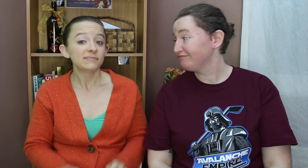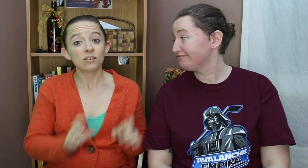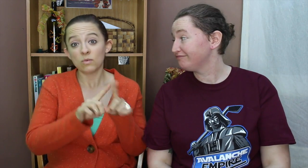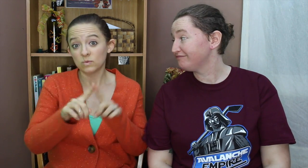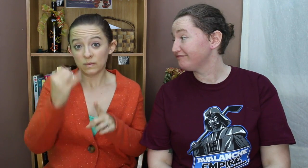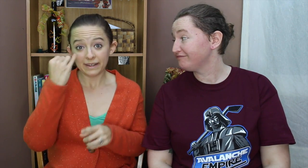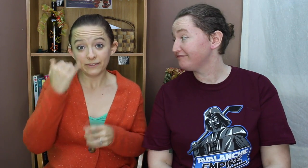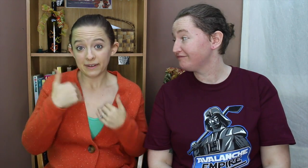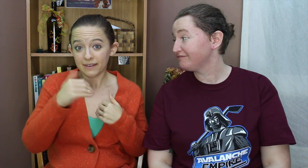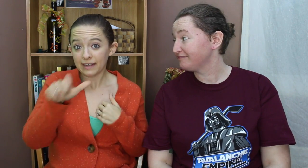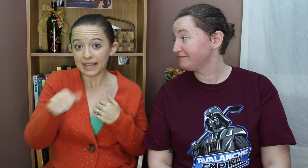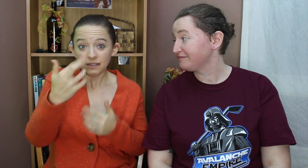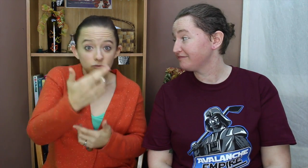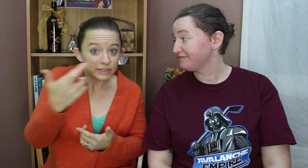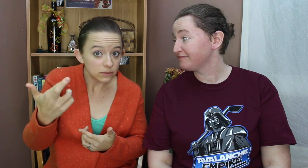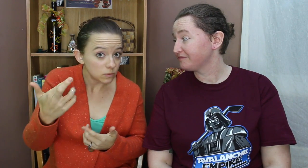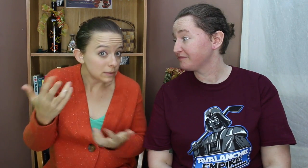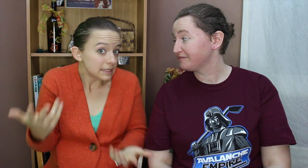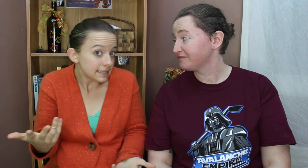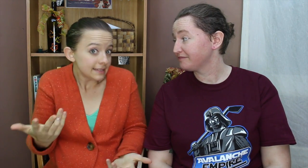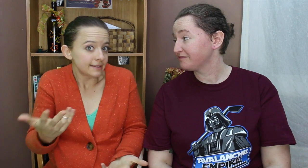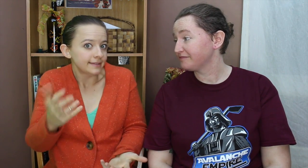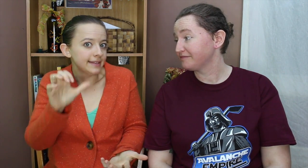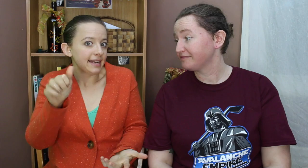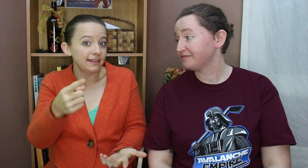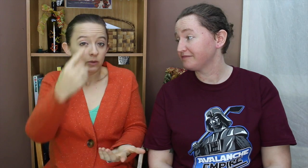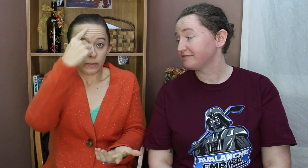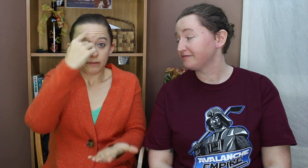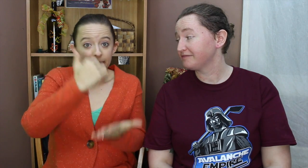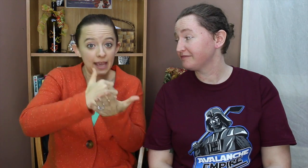[Jill] Yep and if you guys have any resources